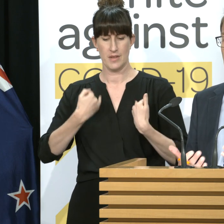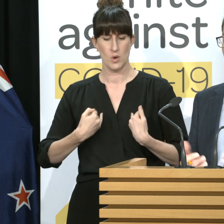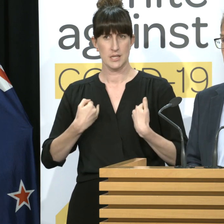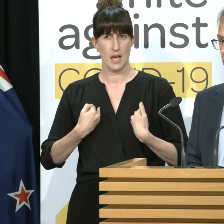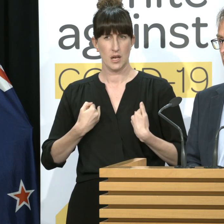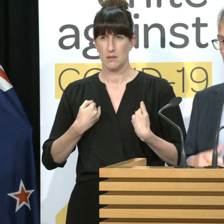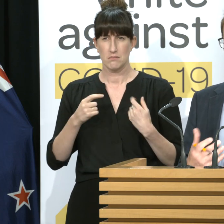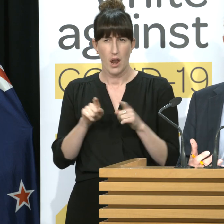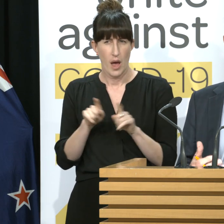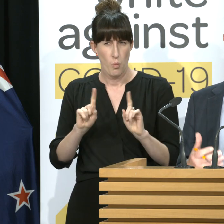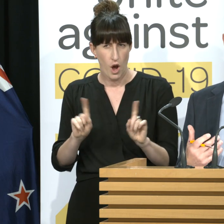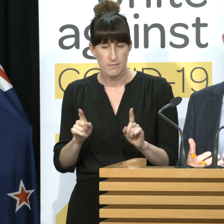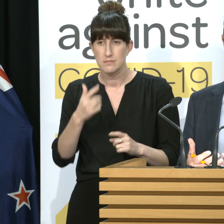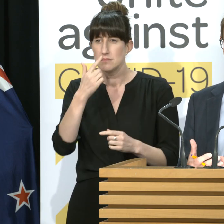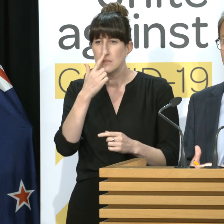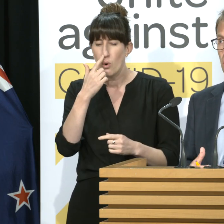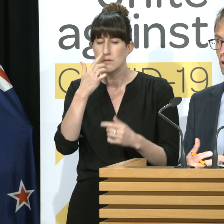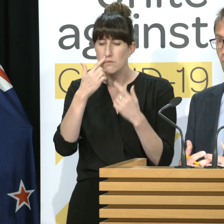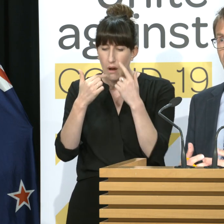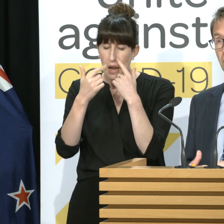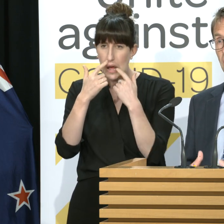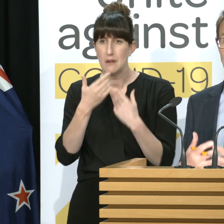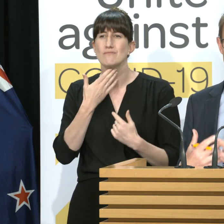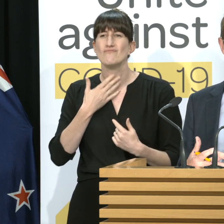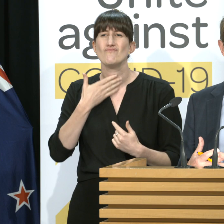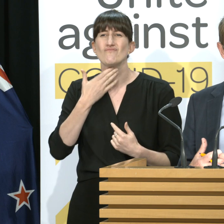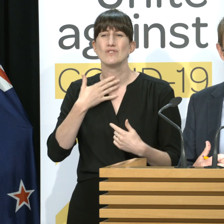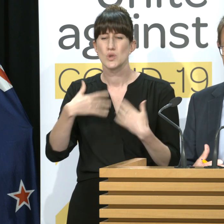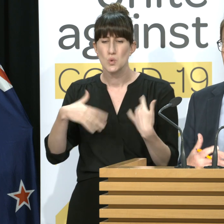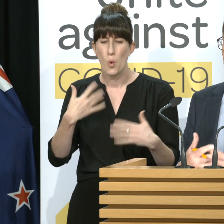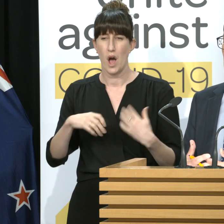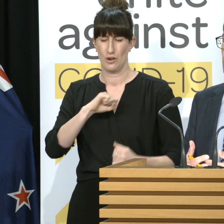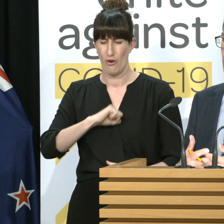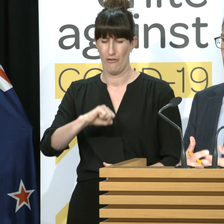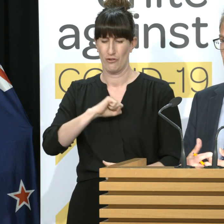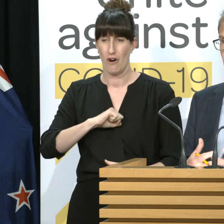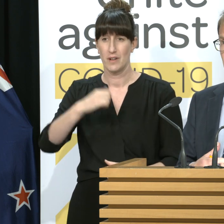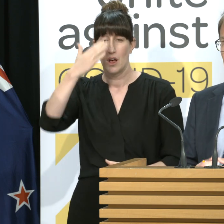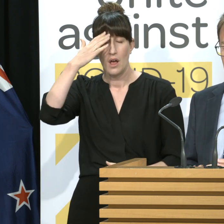if you develop symptoms of a runny nose, a sore throat, cough, fever, and in particular, a loss of the sense of smell